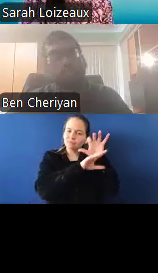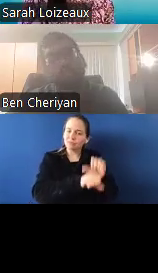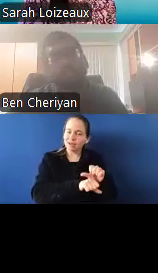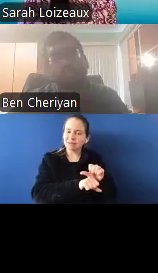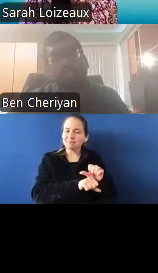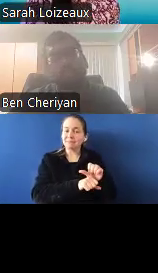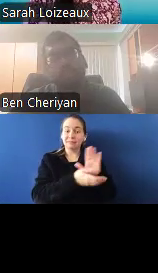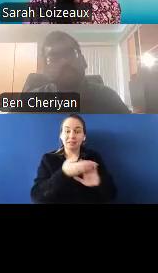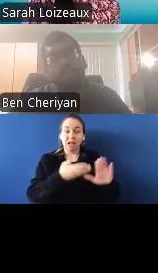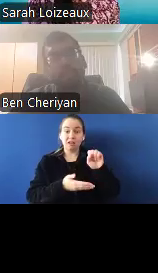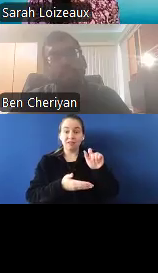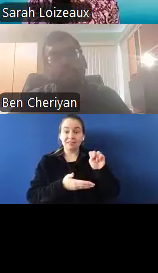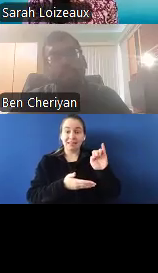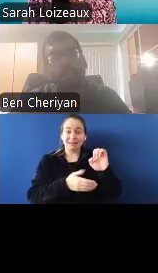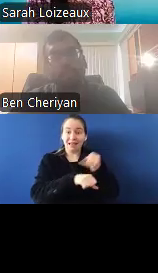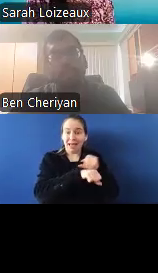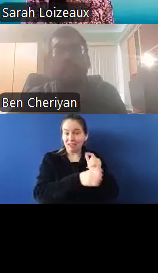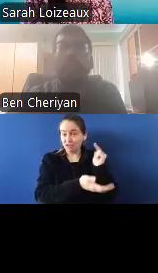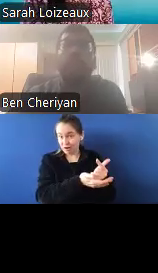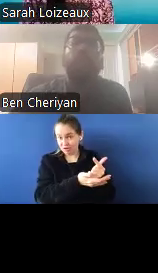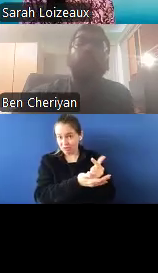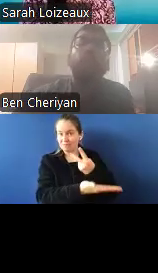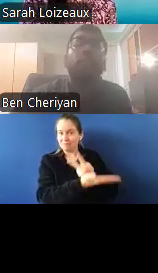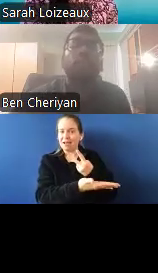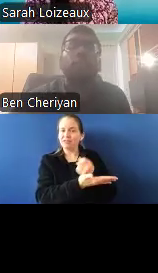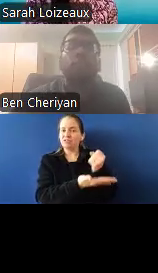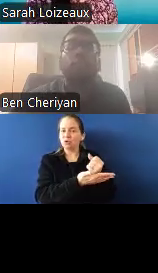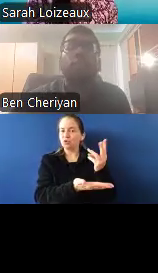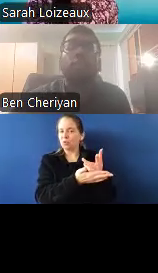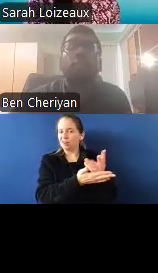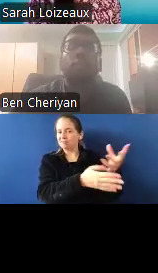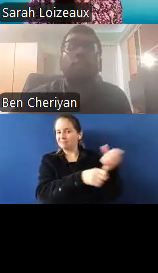of Staten Island, where he earned his Master's of Social Work. Thank you so much for starting